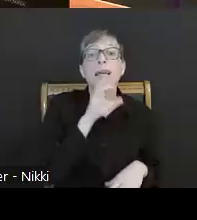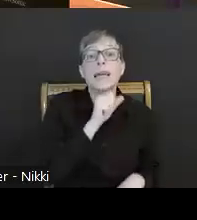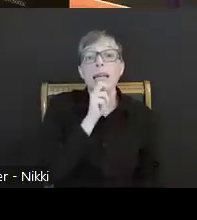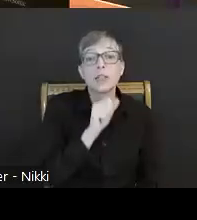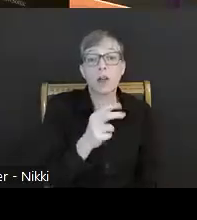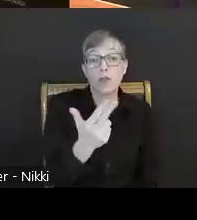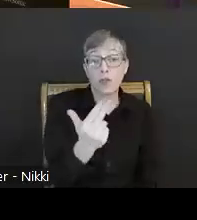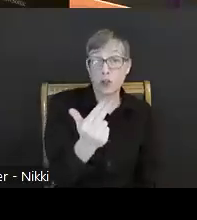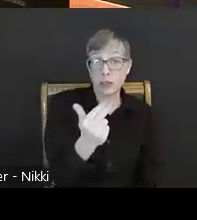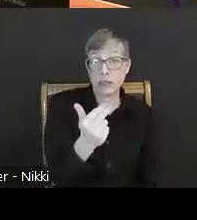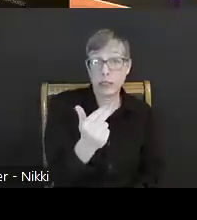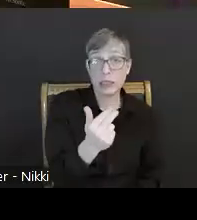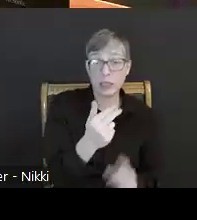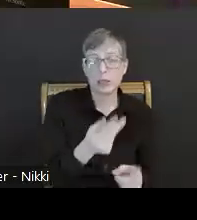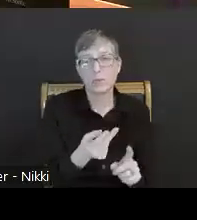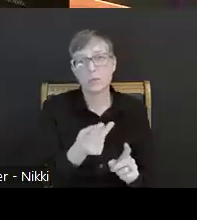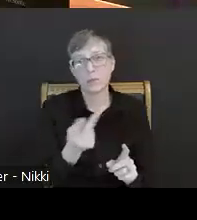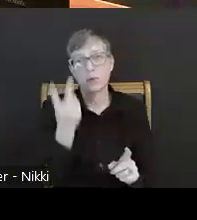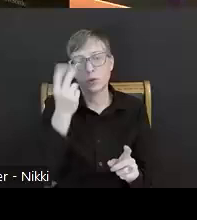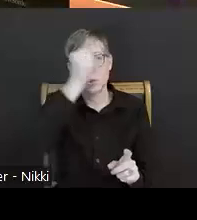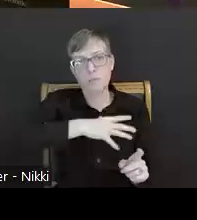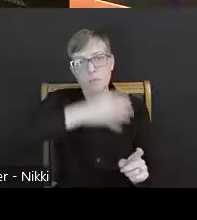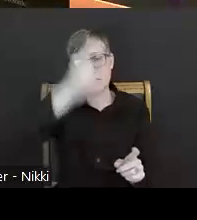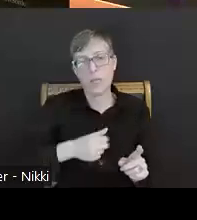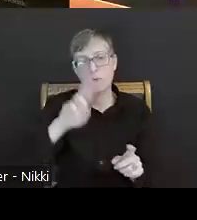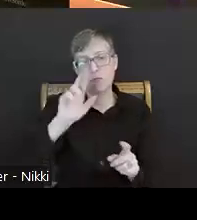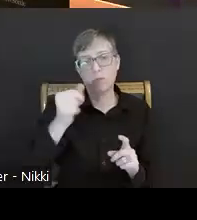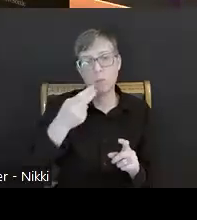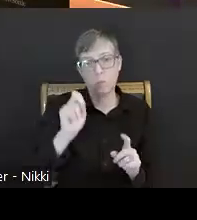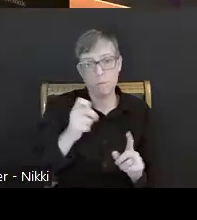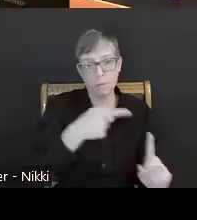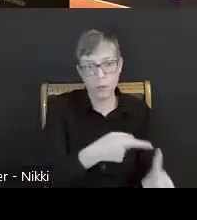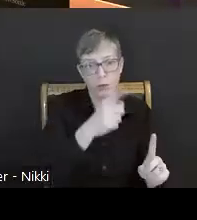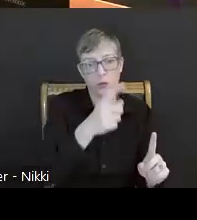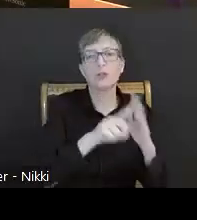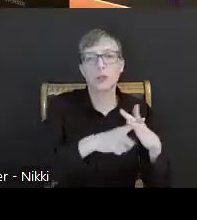she reports promiscuity with adult males beginning in her teenage years described emotional abuse